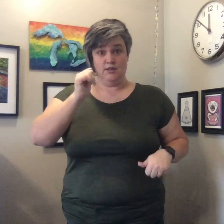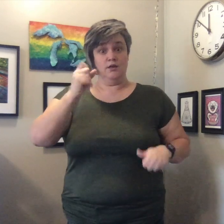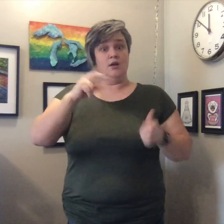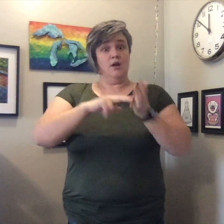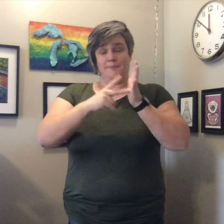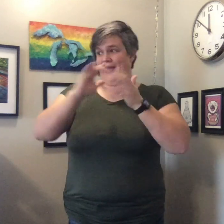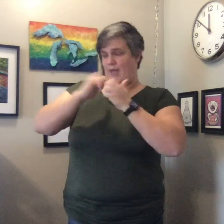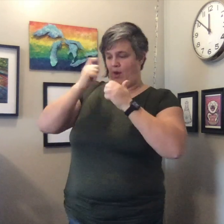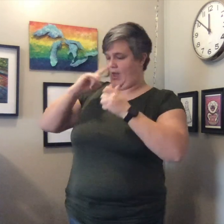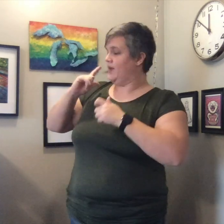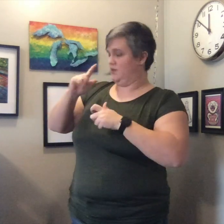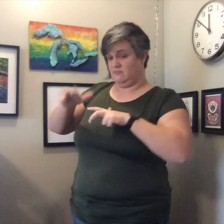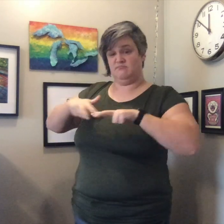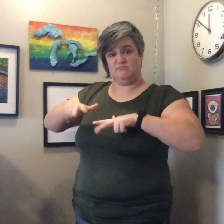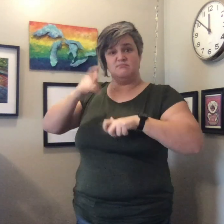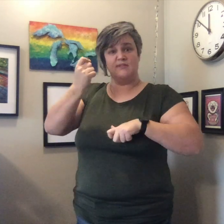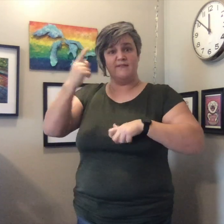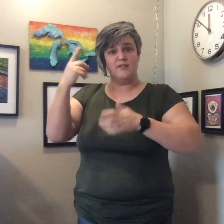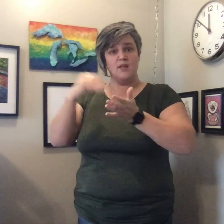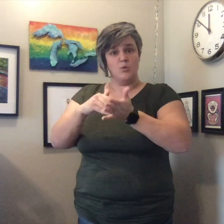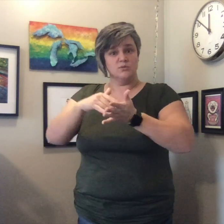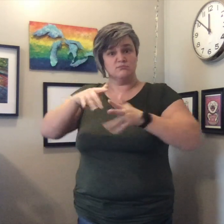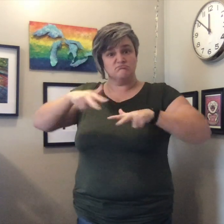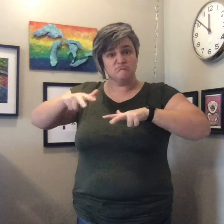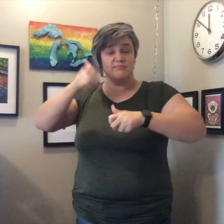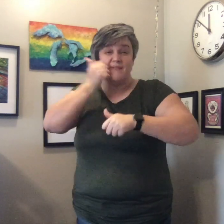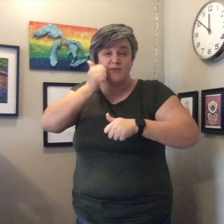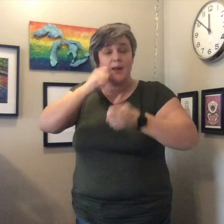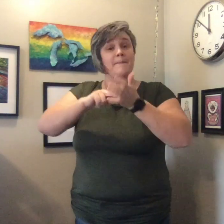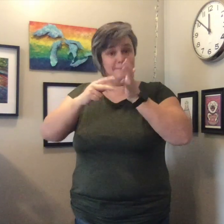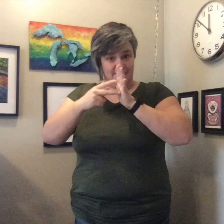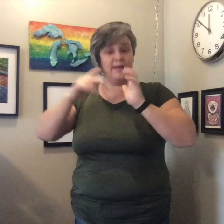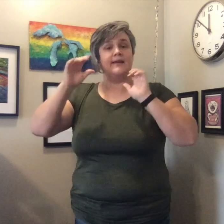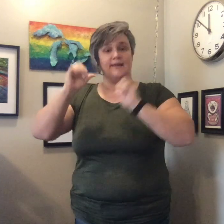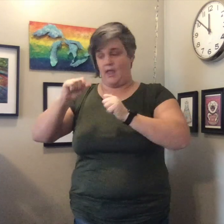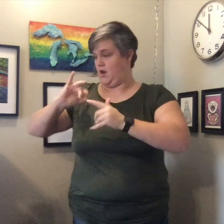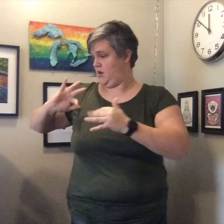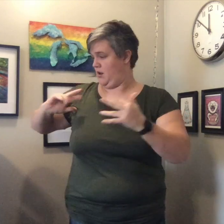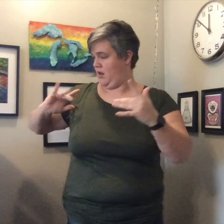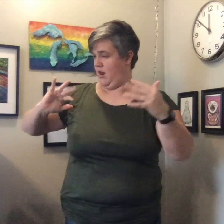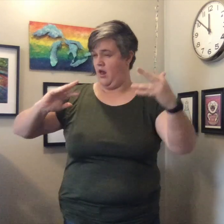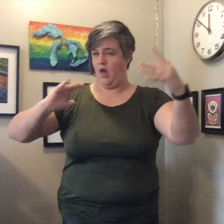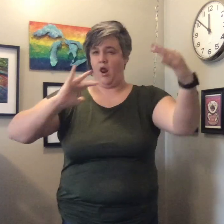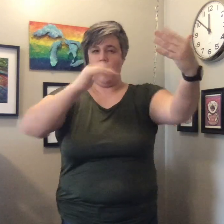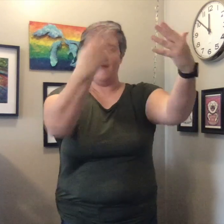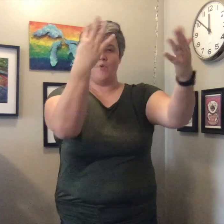11,000 steps on a daily basis, as long as I keep up with that, will get me to my 4 million steps